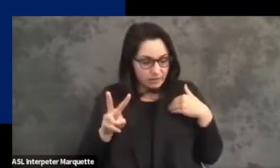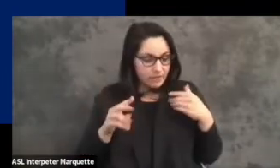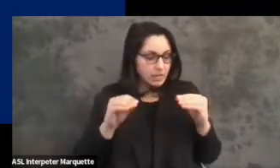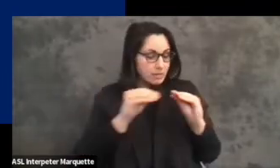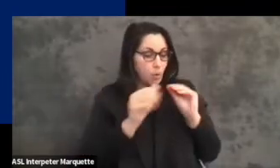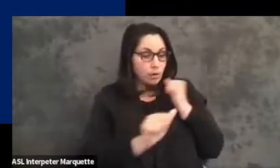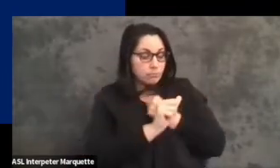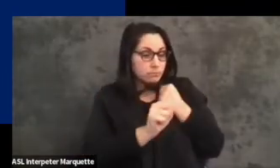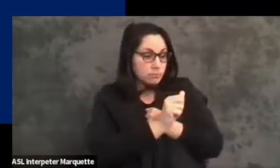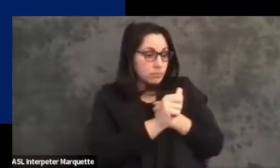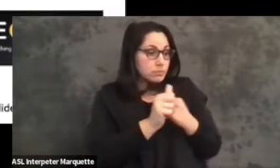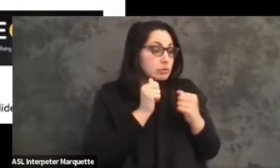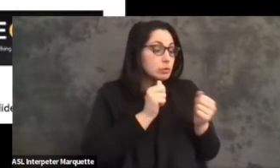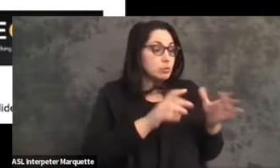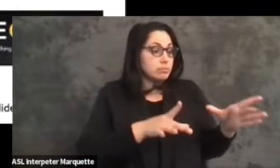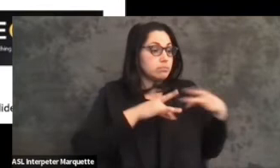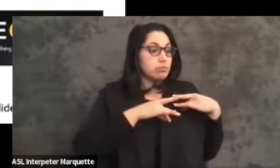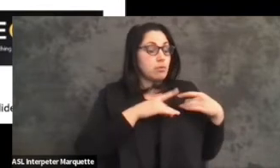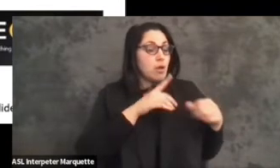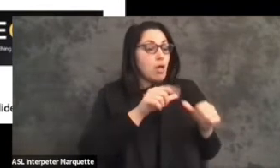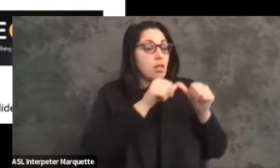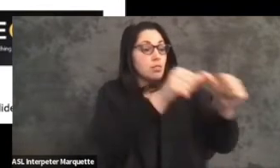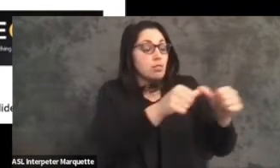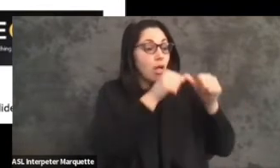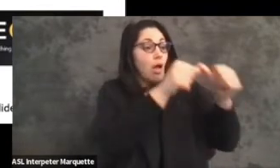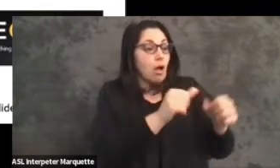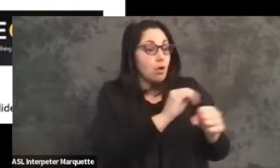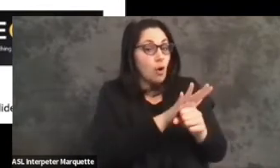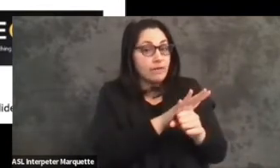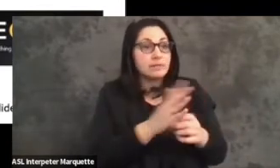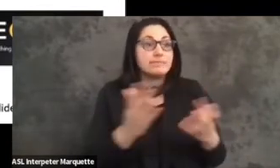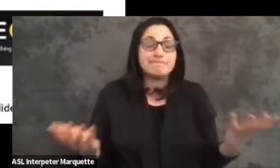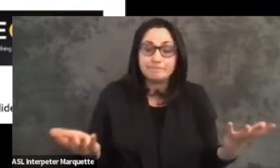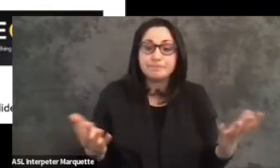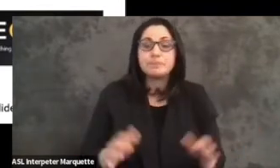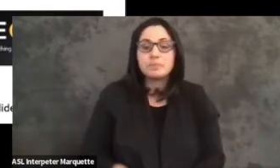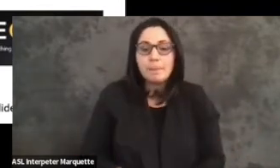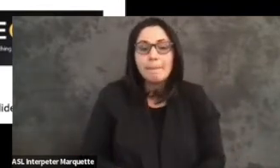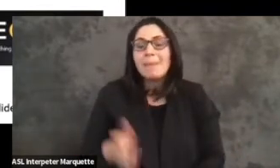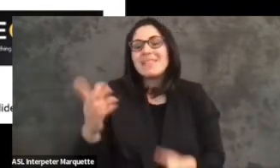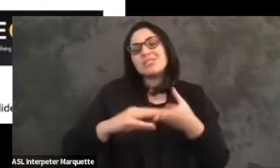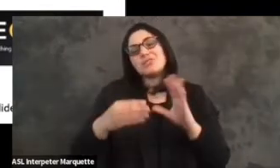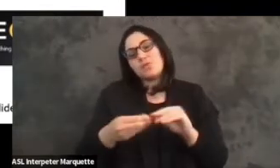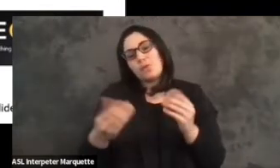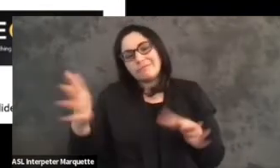and HIV. So are people with HIV at similar or higher risk of Long COVID compared to people